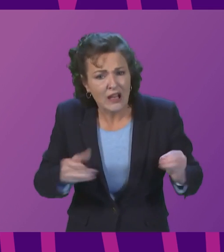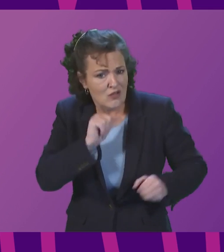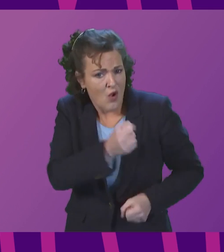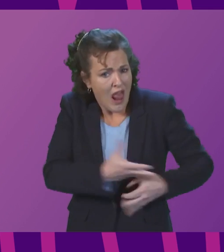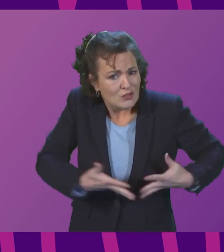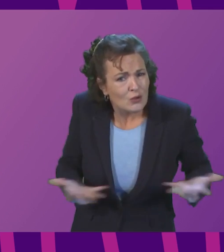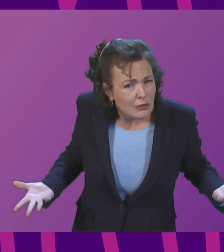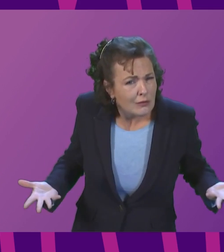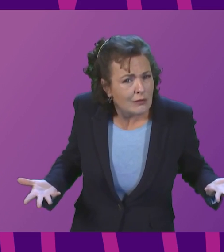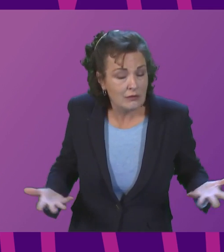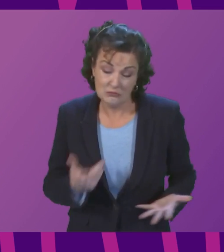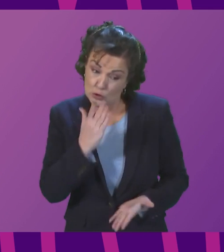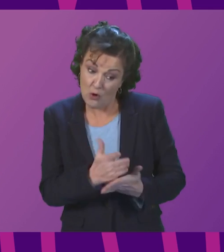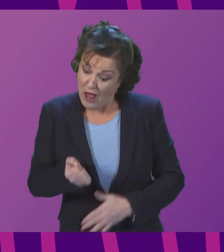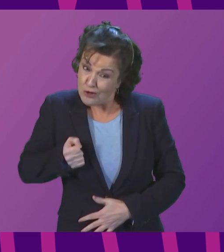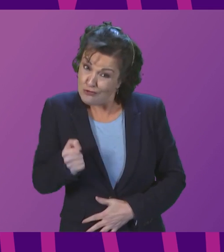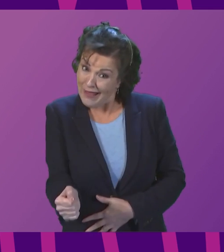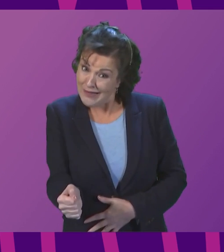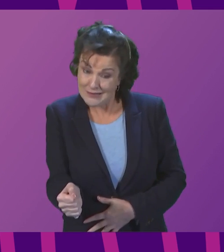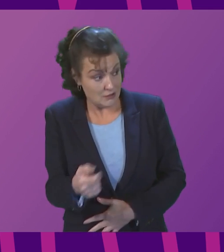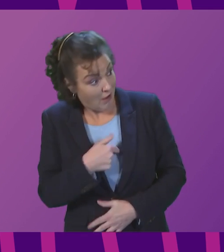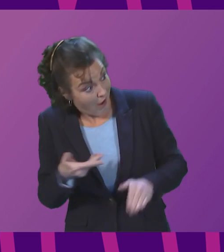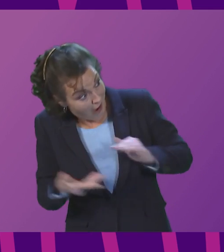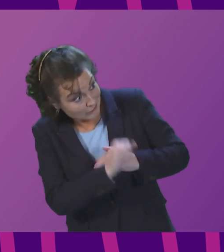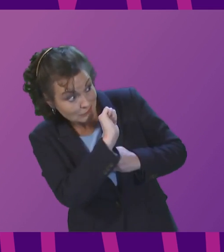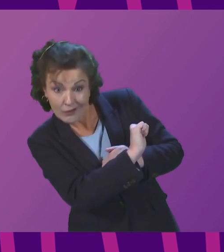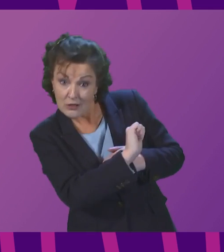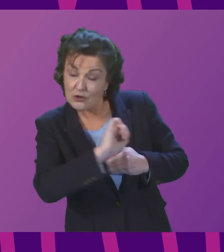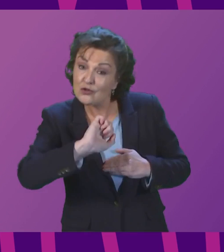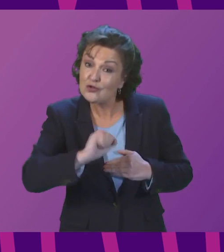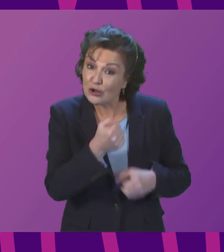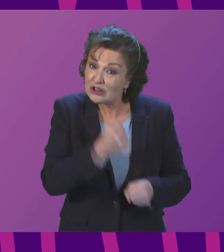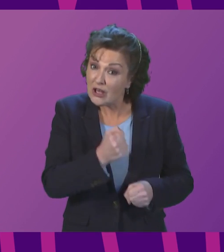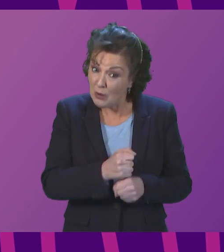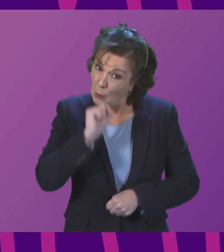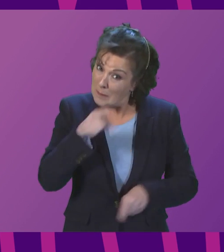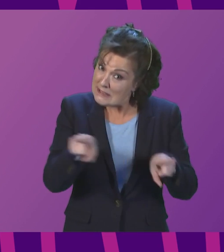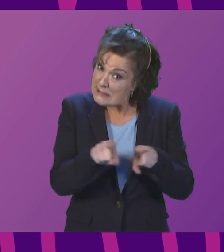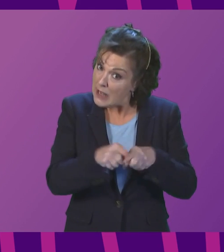Are trains going to go the same way as ferries under the First Minister’s Government?